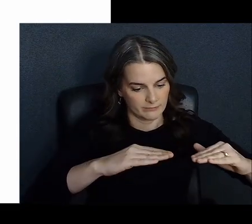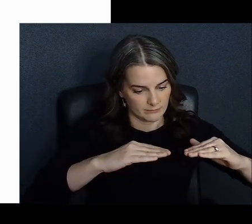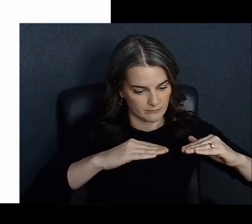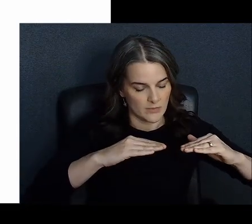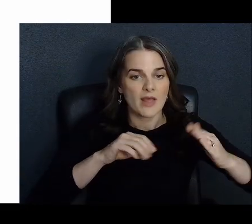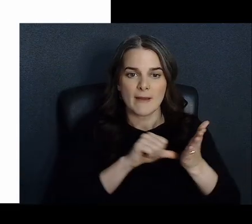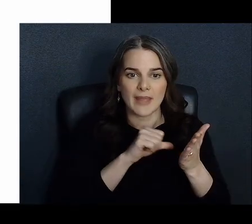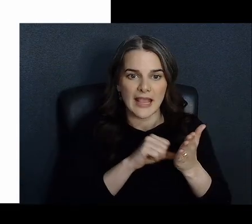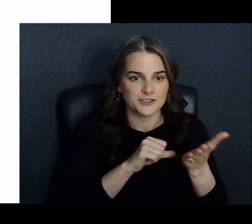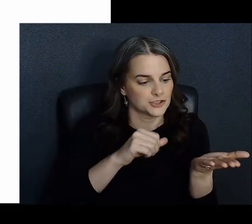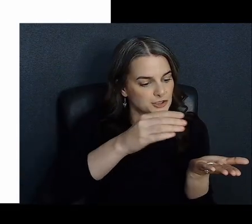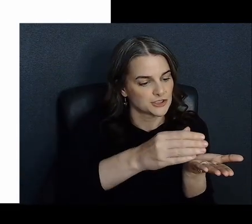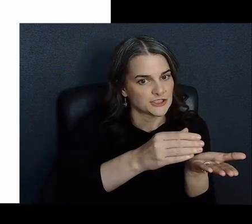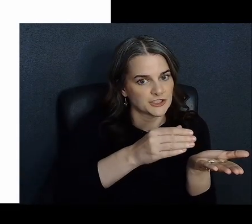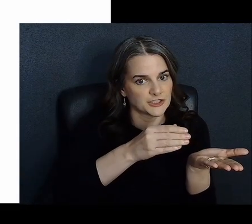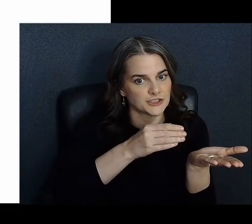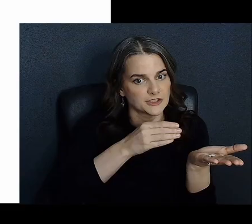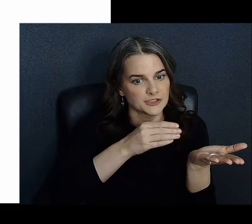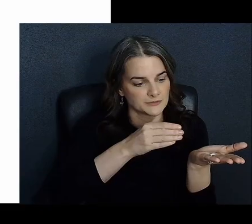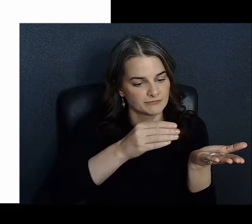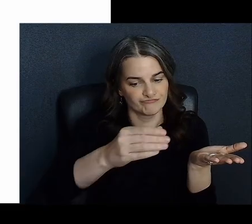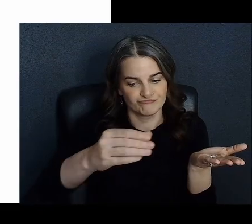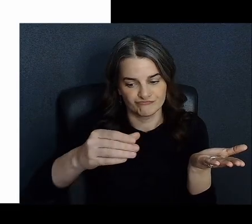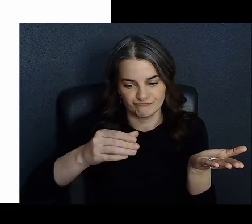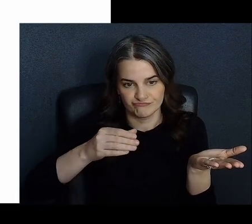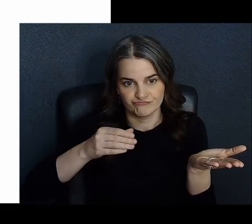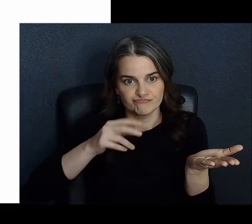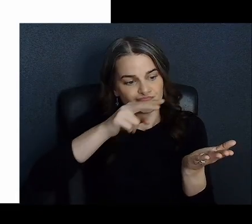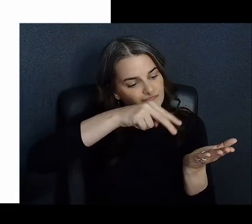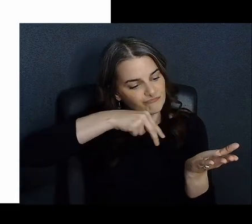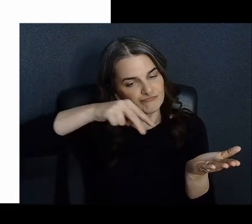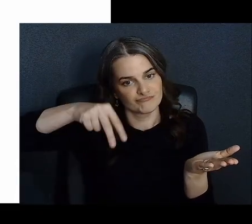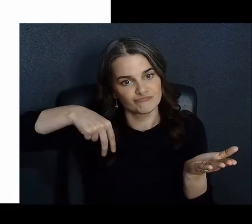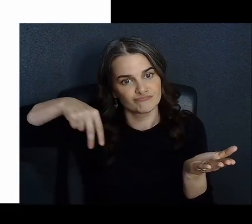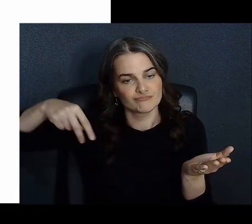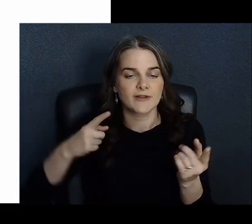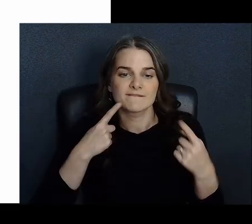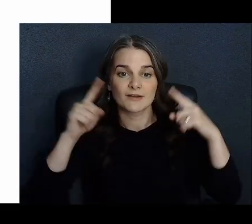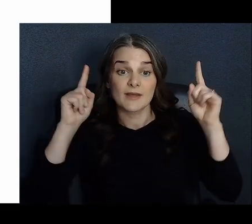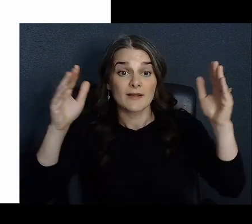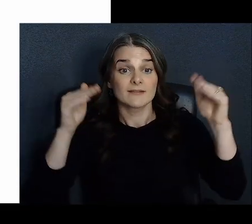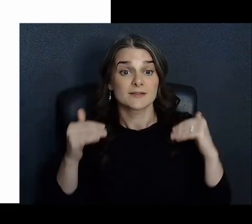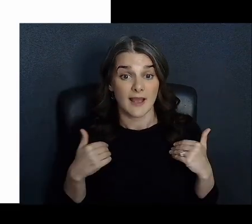The next one I have here is-- and there are multiple devices in our lending library